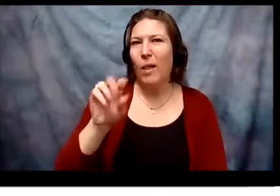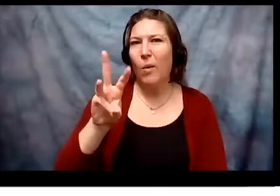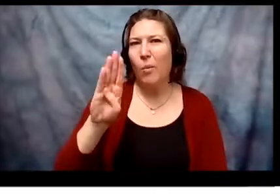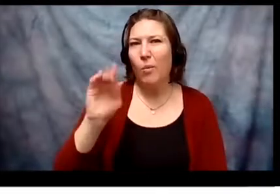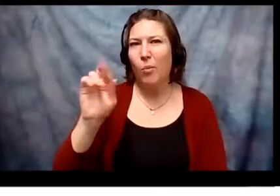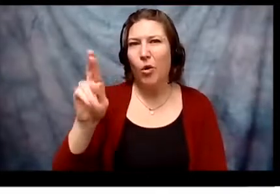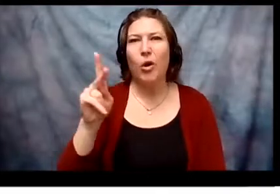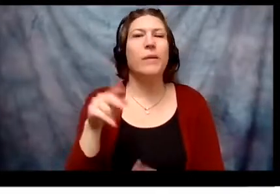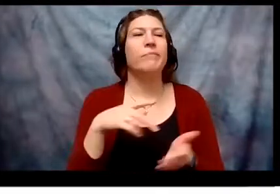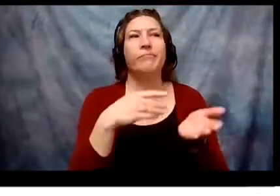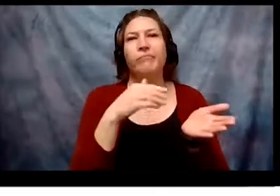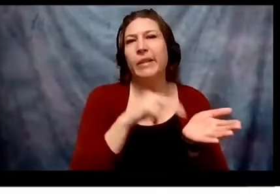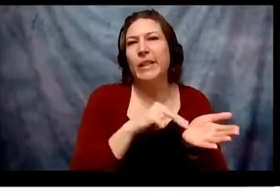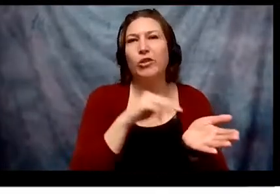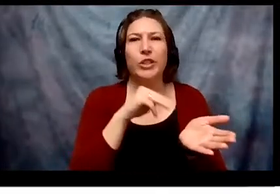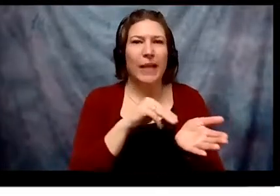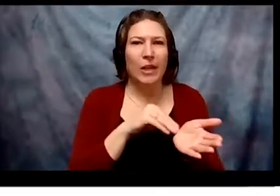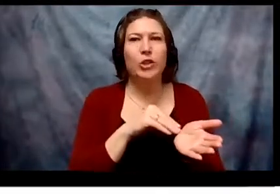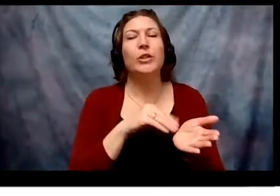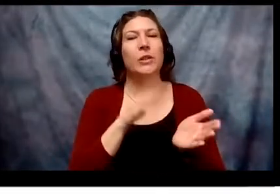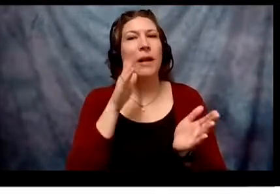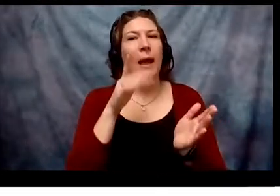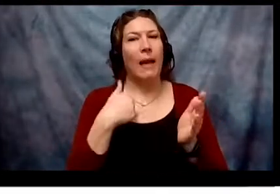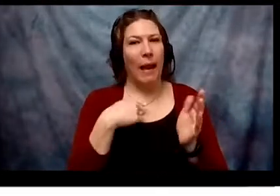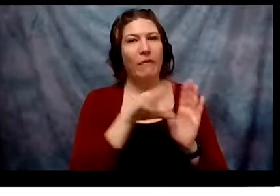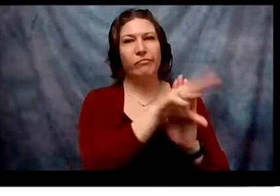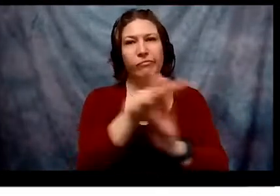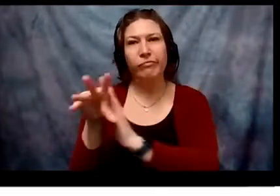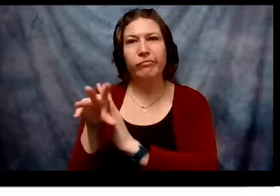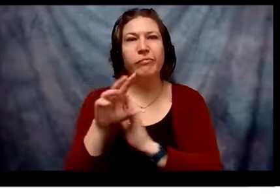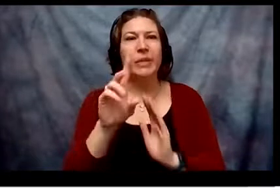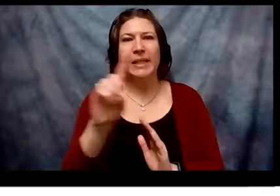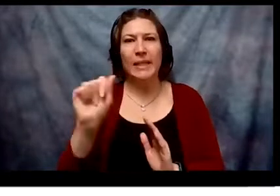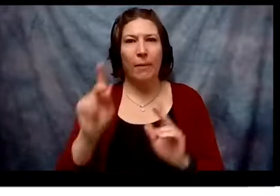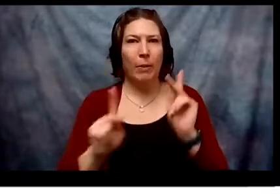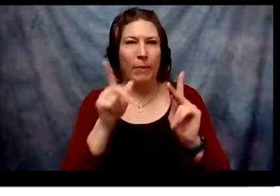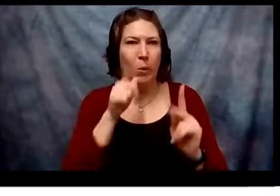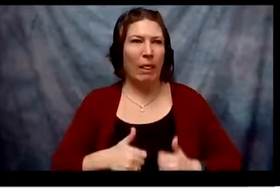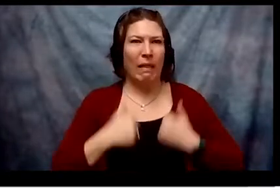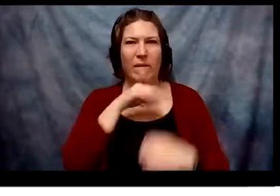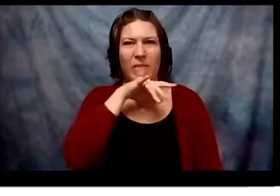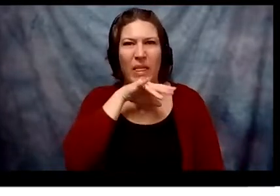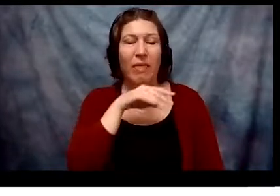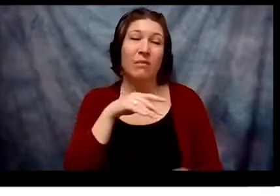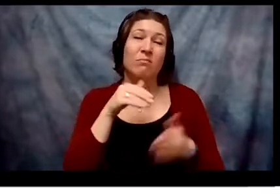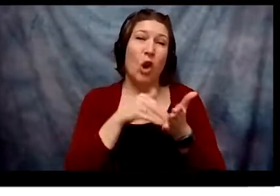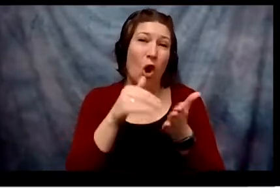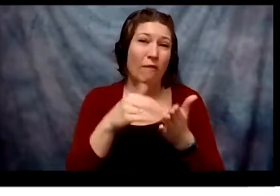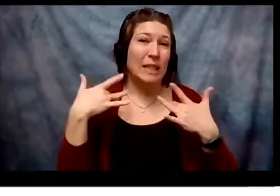And the film footage of the disabled people living in filth and often naked and malnourished.